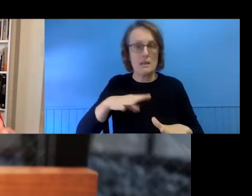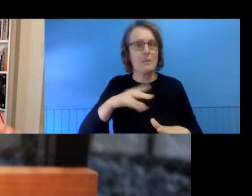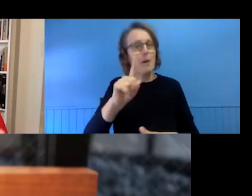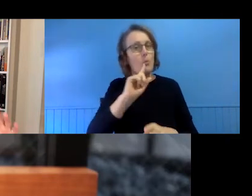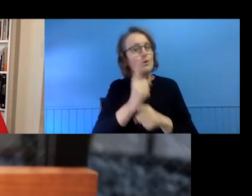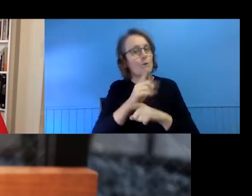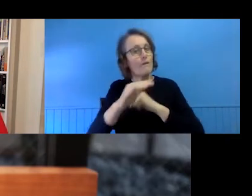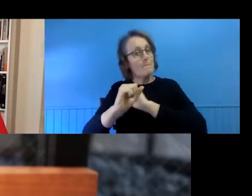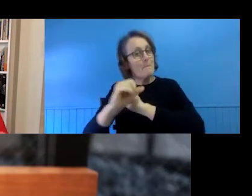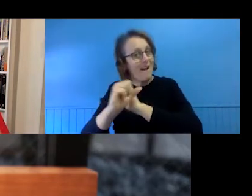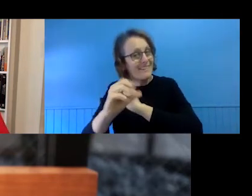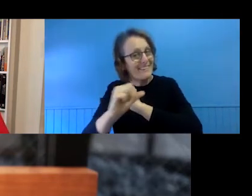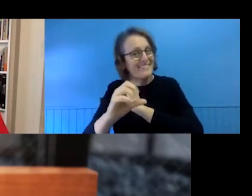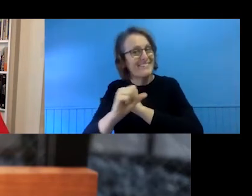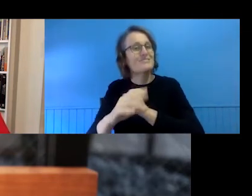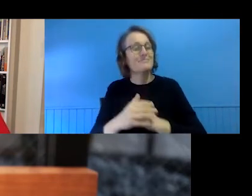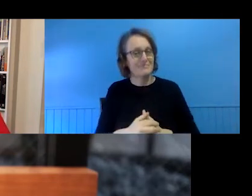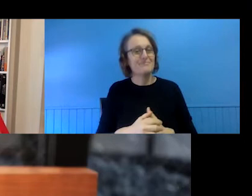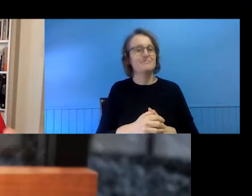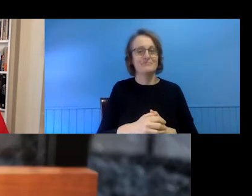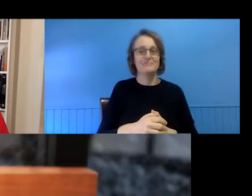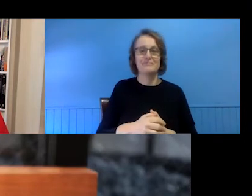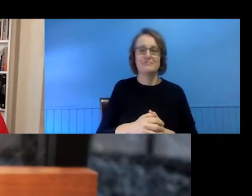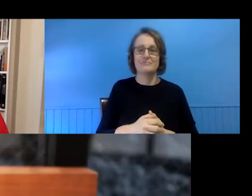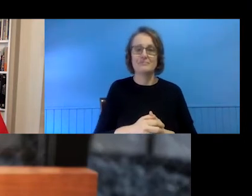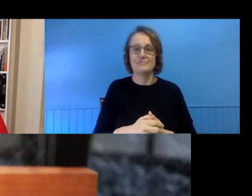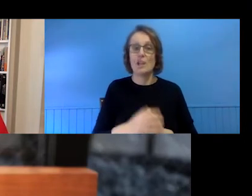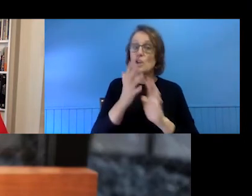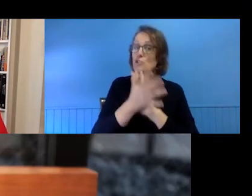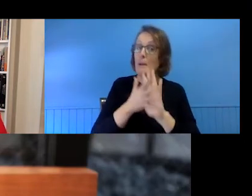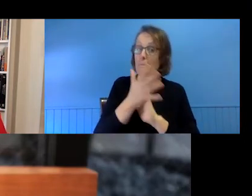marketing here and desperation can be a massive turn-off for some